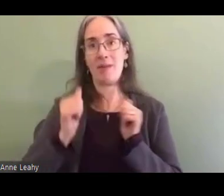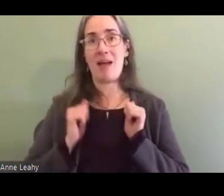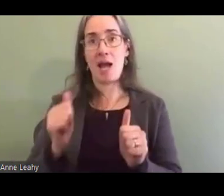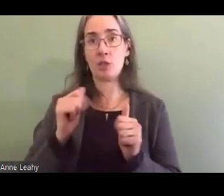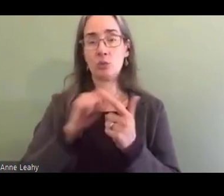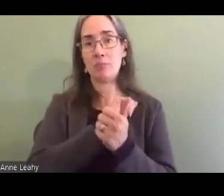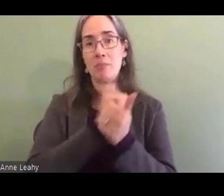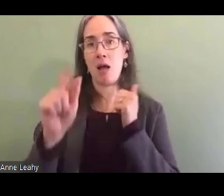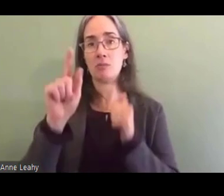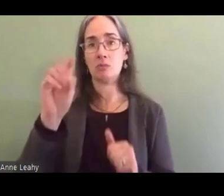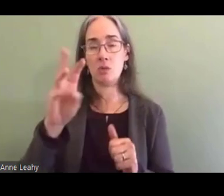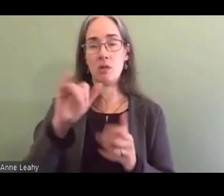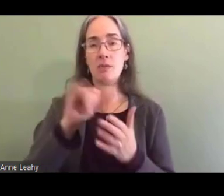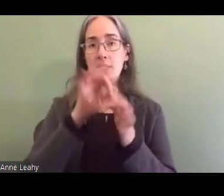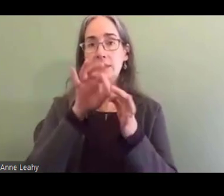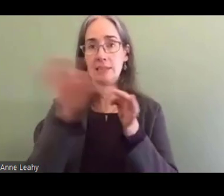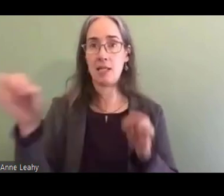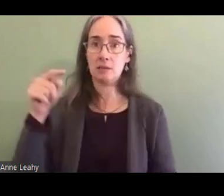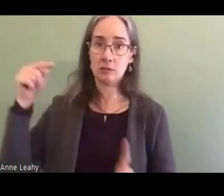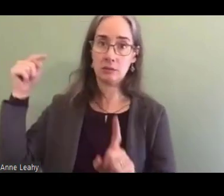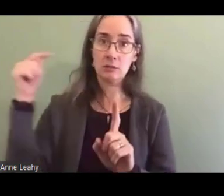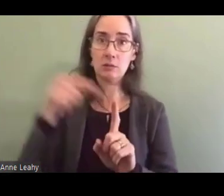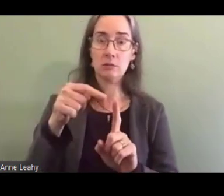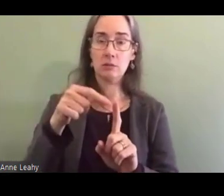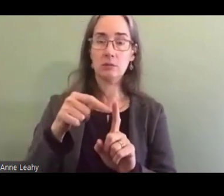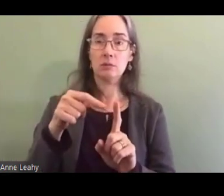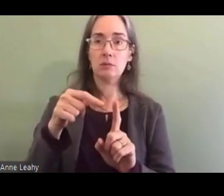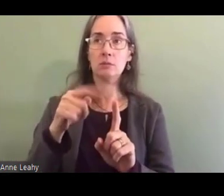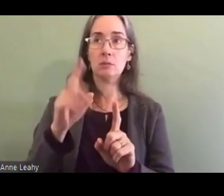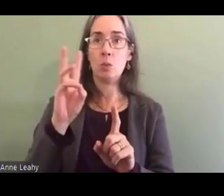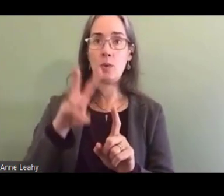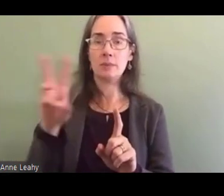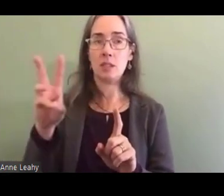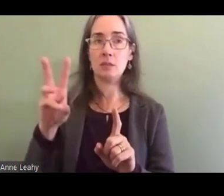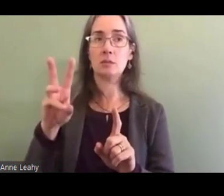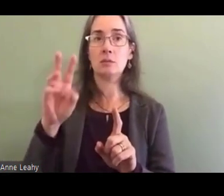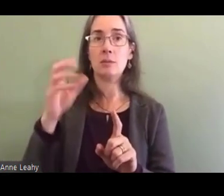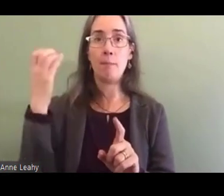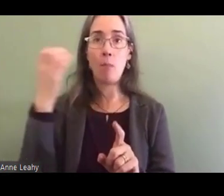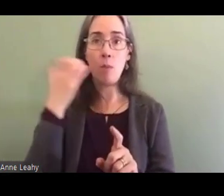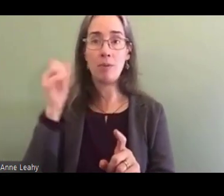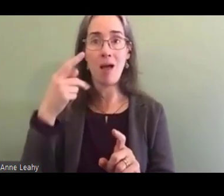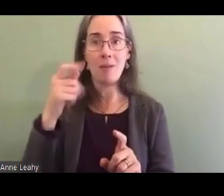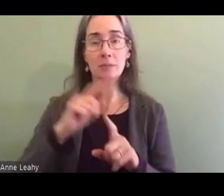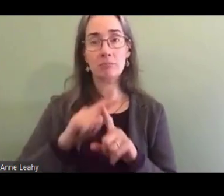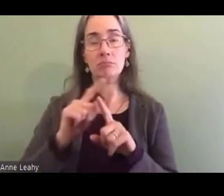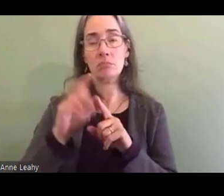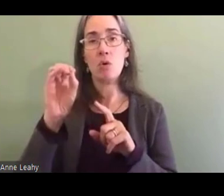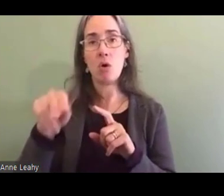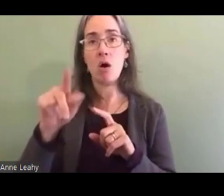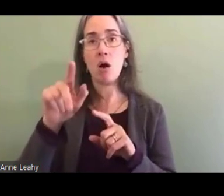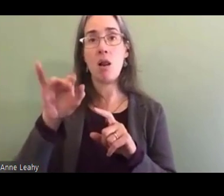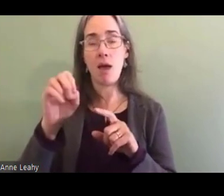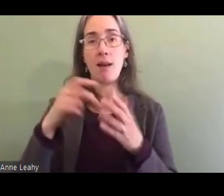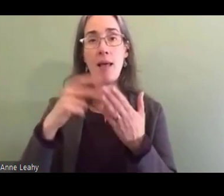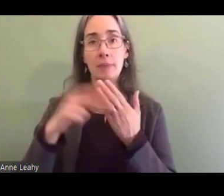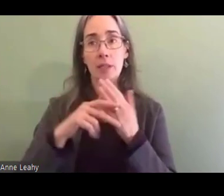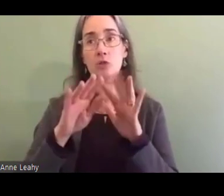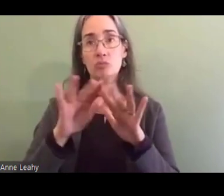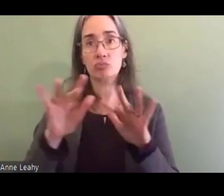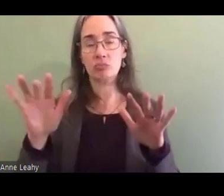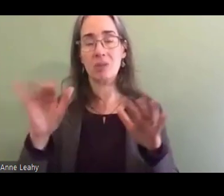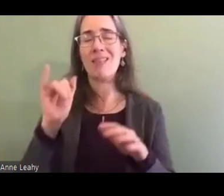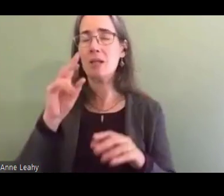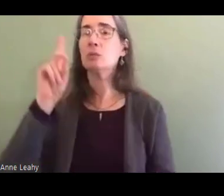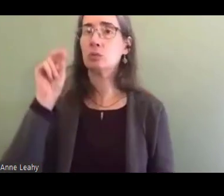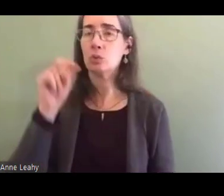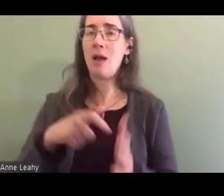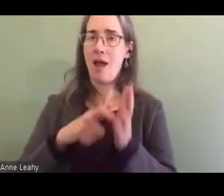to pass a law that says: websites, mobile apps, other online applications do have to be accessible to people with disabilities.